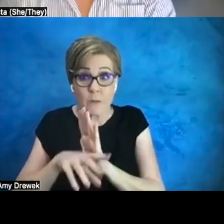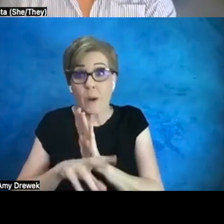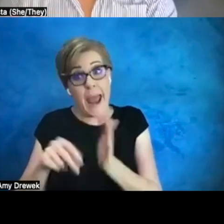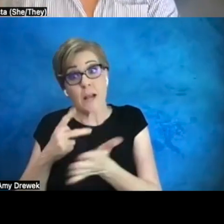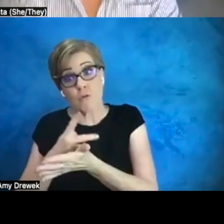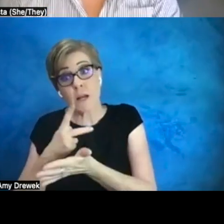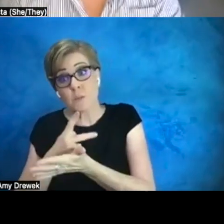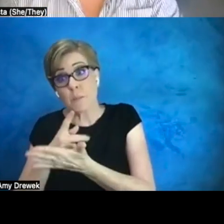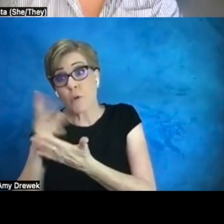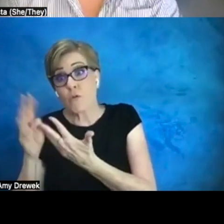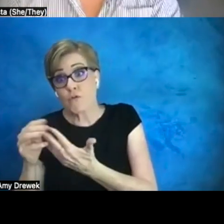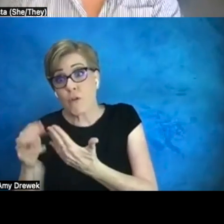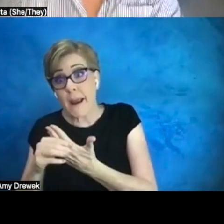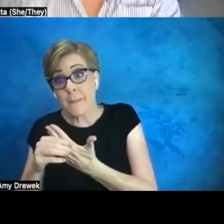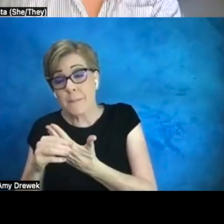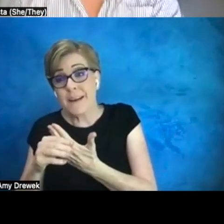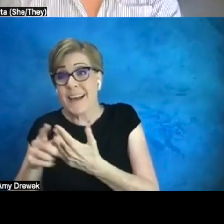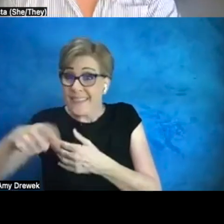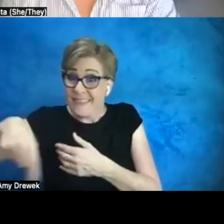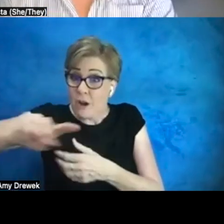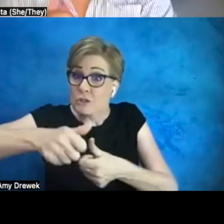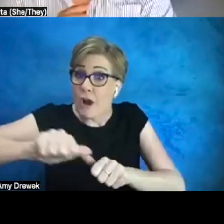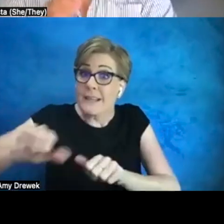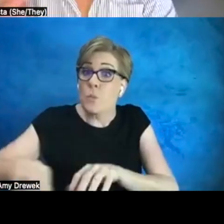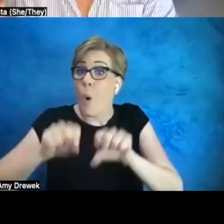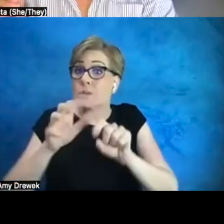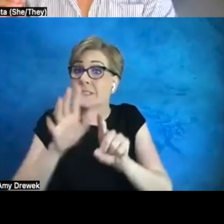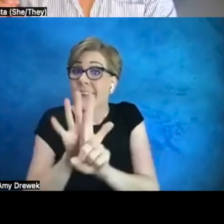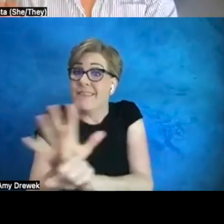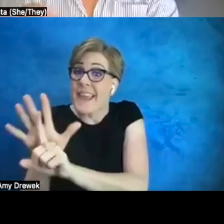are trying to plan their own DMD events. So if you are really interested in that,